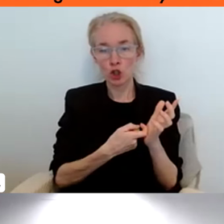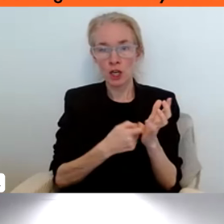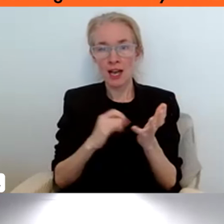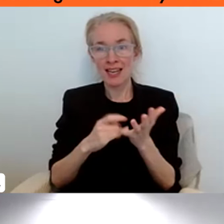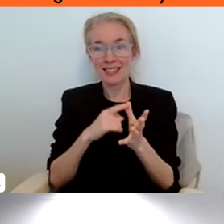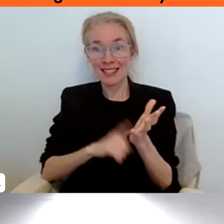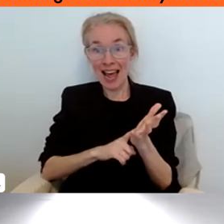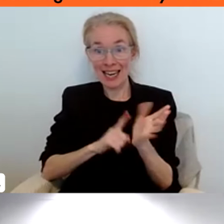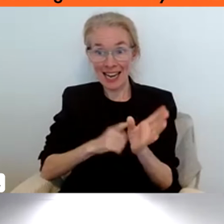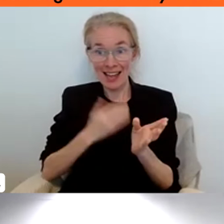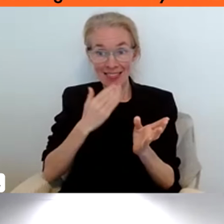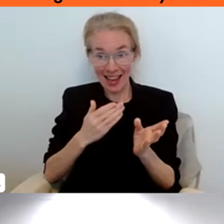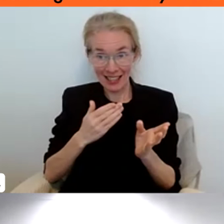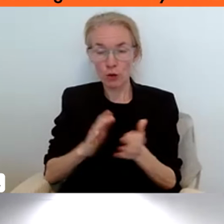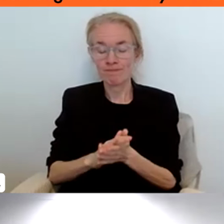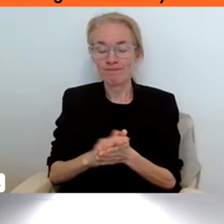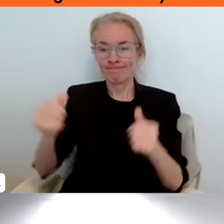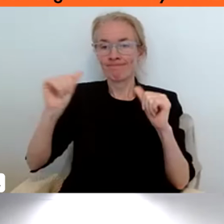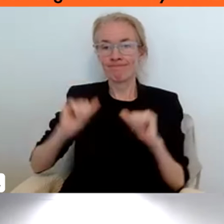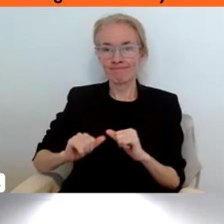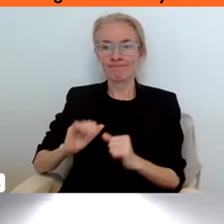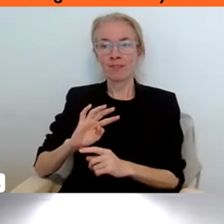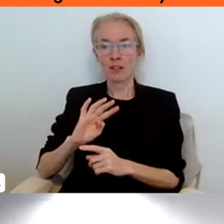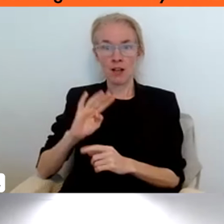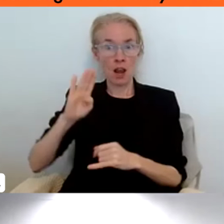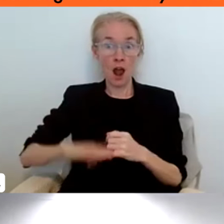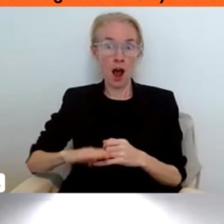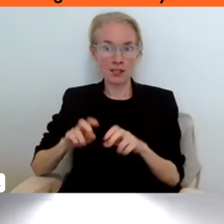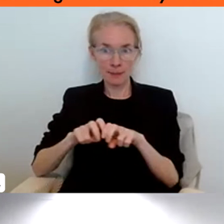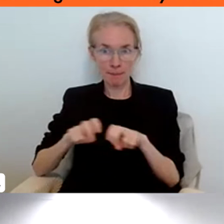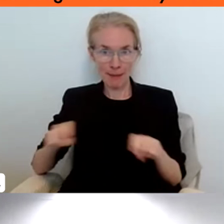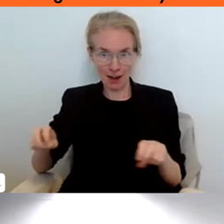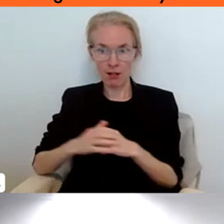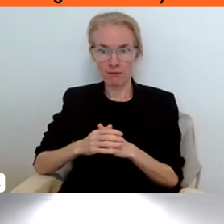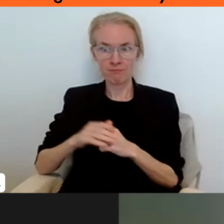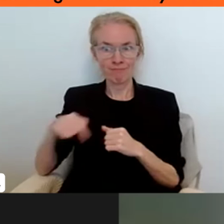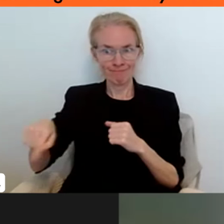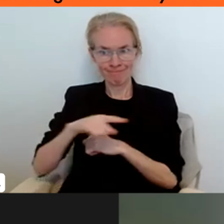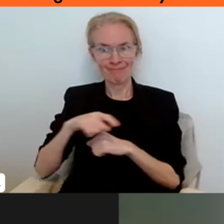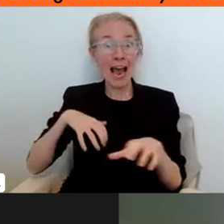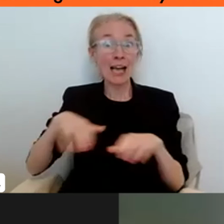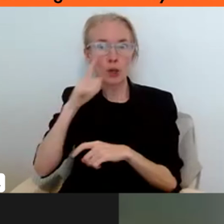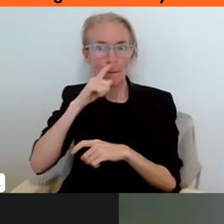our fourth and final panel, the doers, and mediating this panel